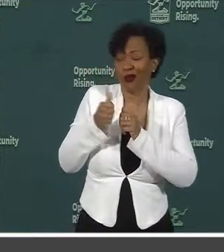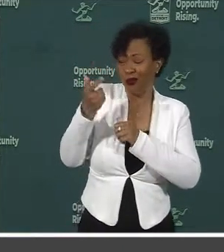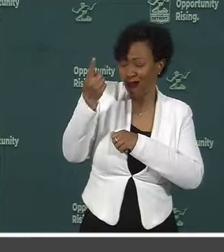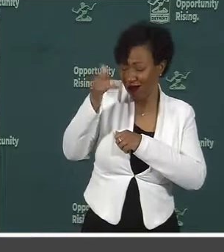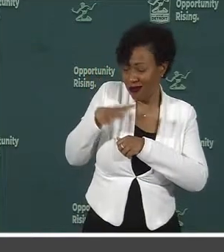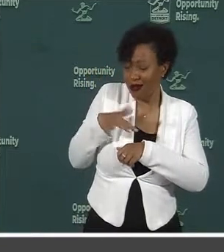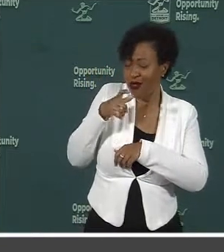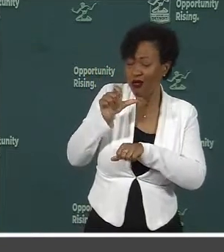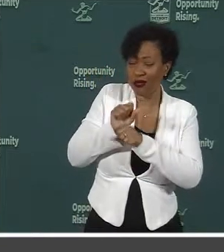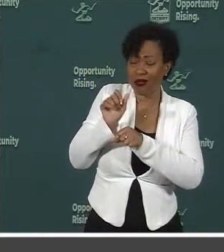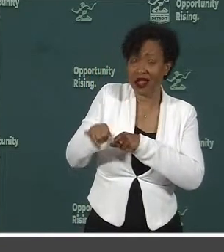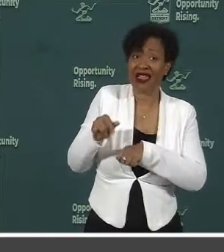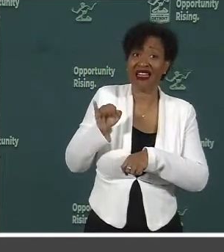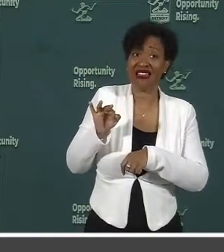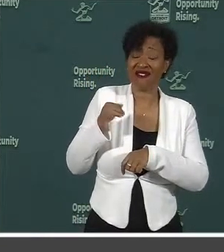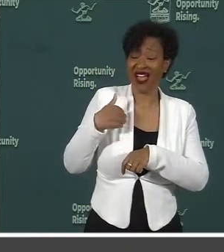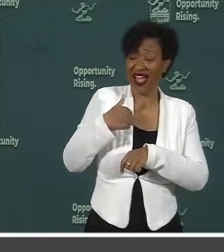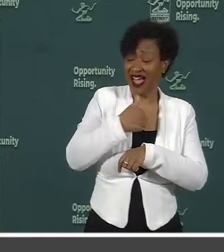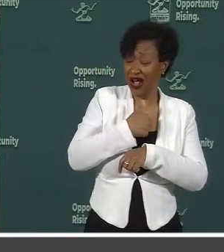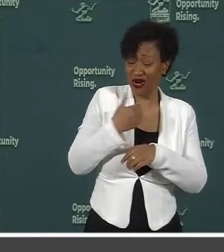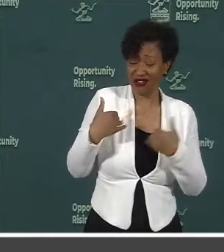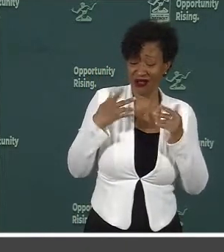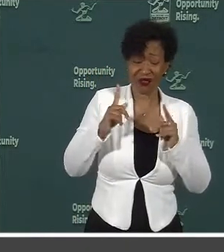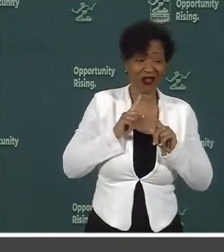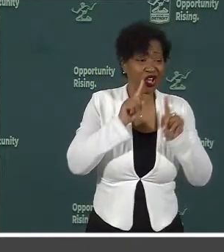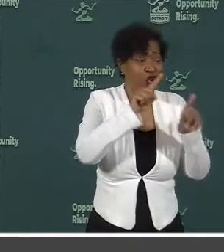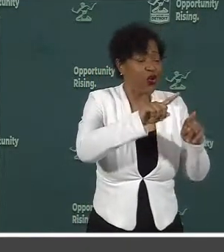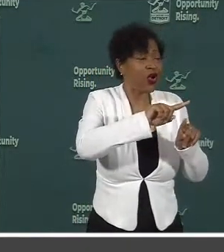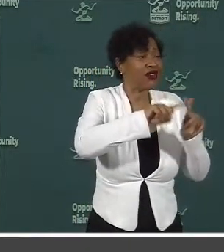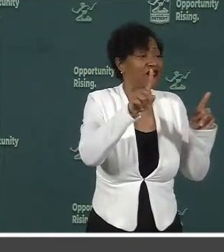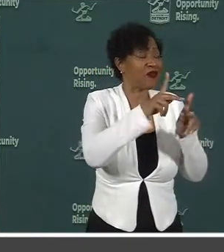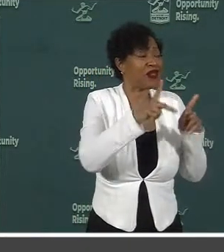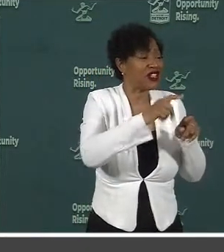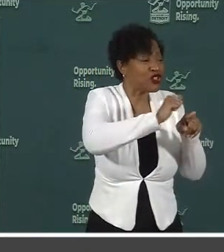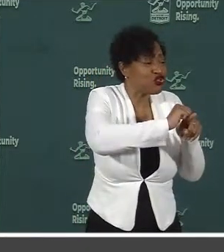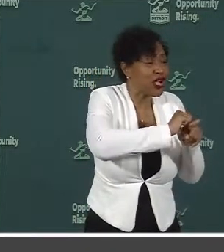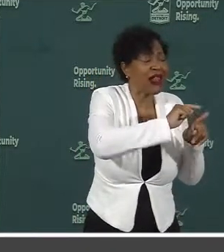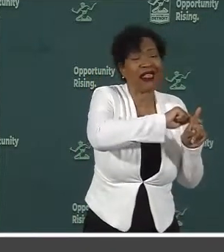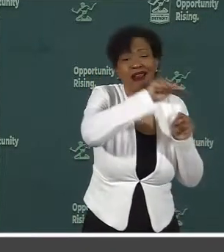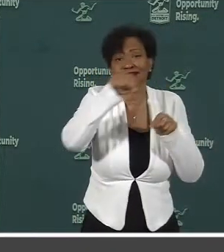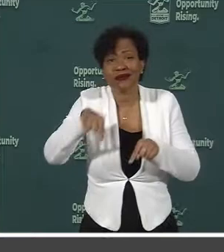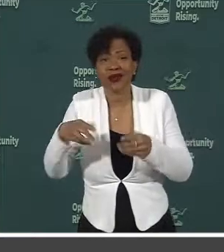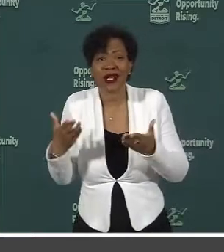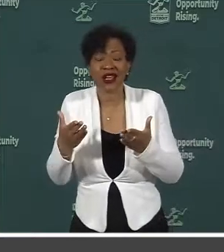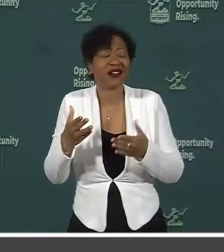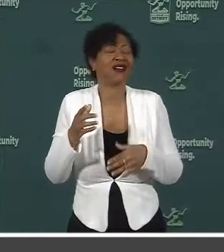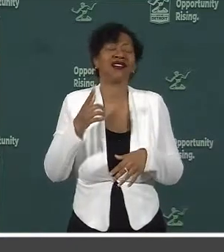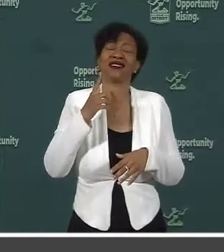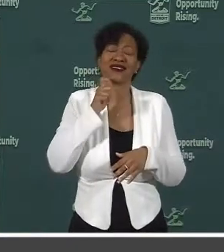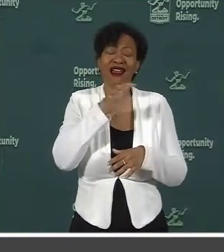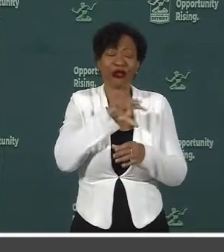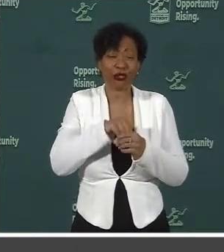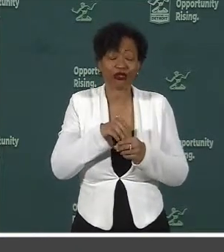AWAY THAT'S NOT INCLUSION AND SO THE CARPERS ARE MILLWRIGHTS BUILT THIS NEW TRAINING CENTER IN THE CITY OF DETROIT BUT TOM